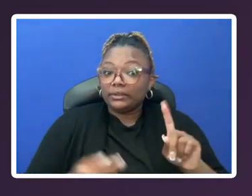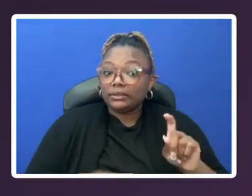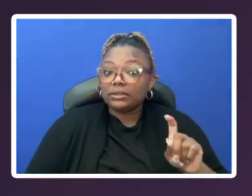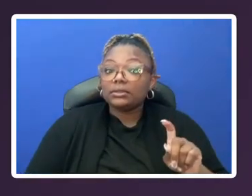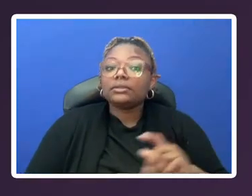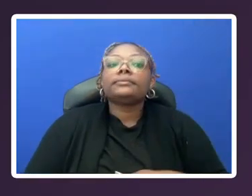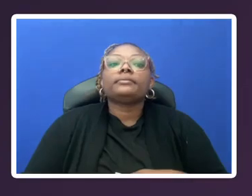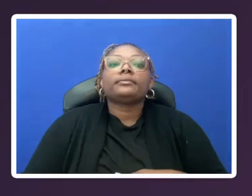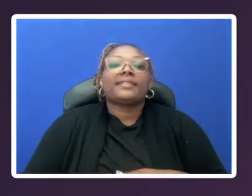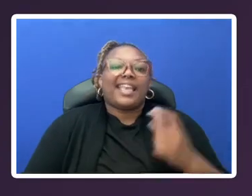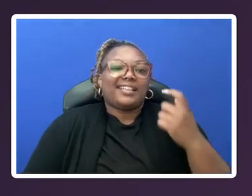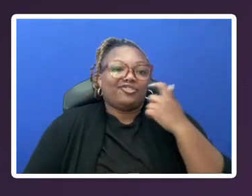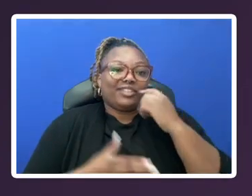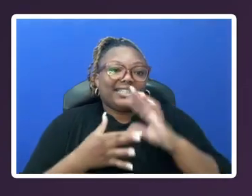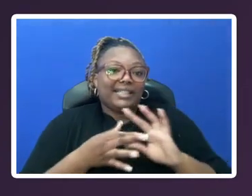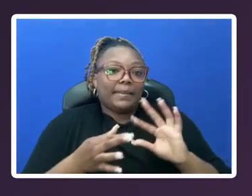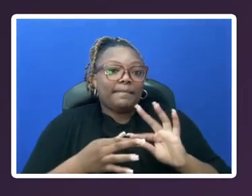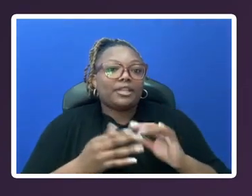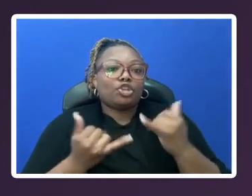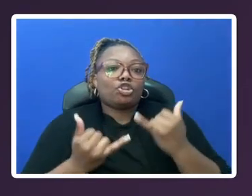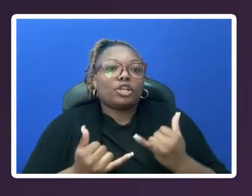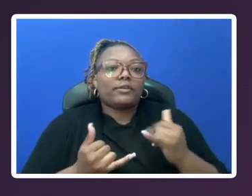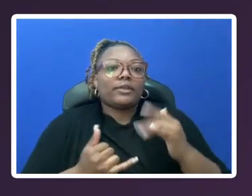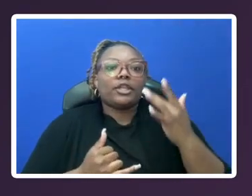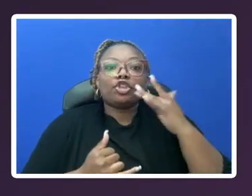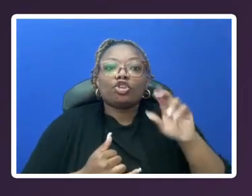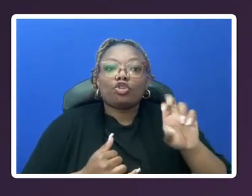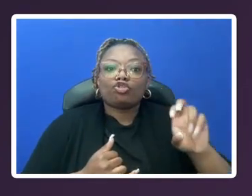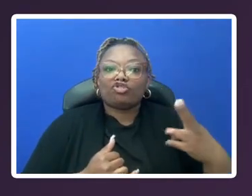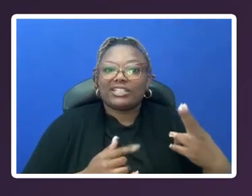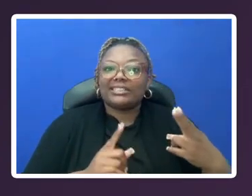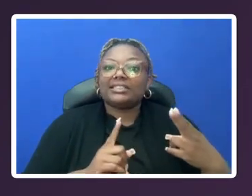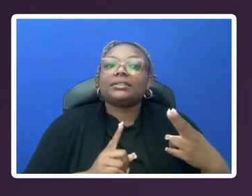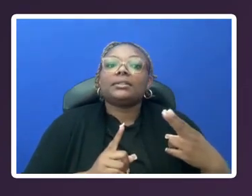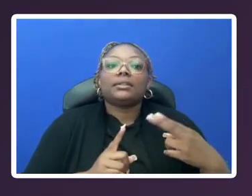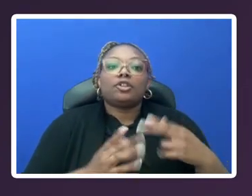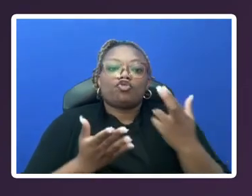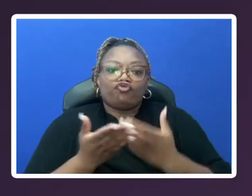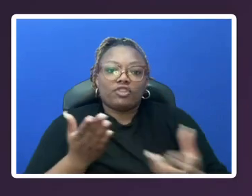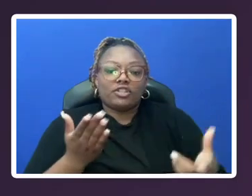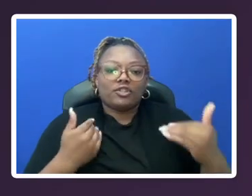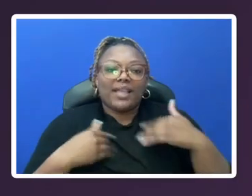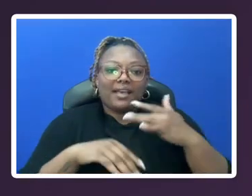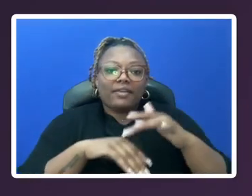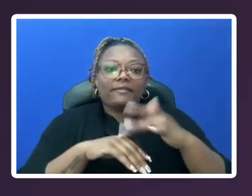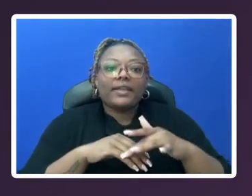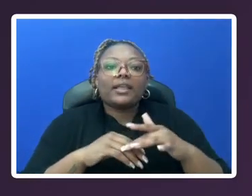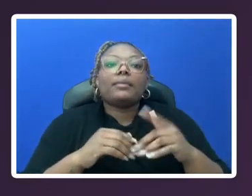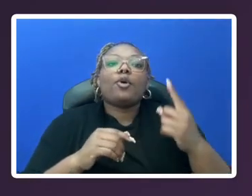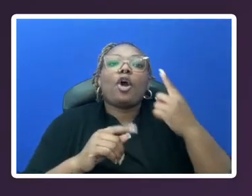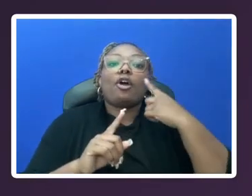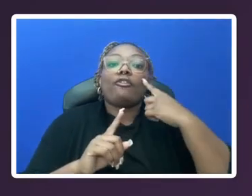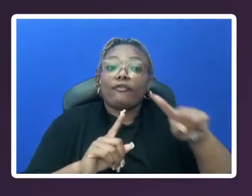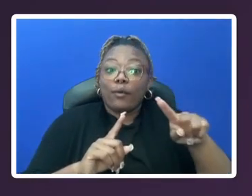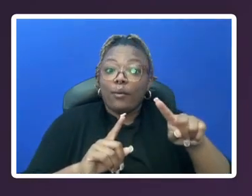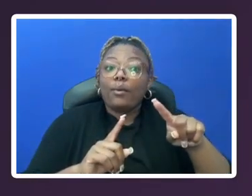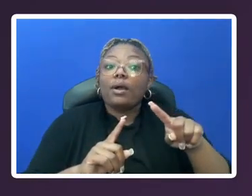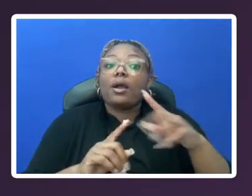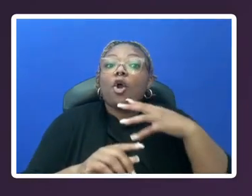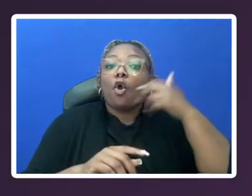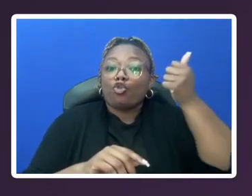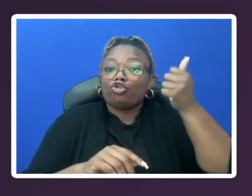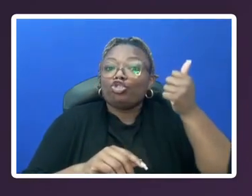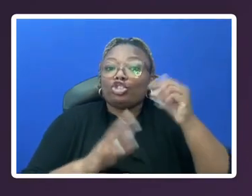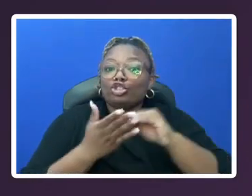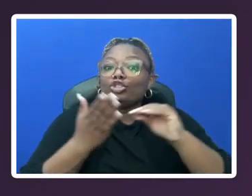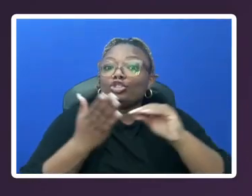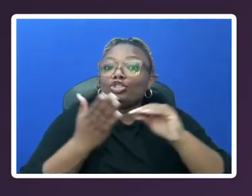currently, the Gold Rush resources that we have are geared for older grades. At this point,